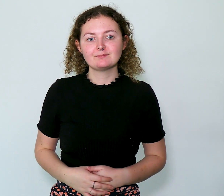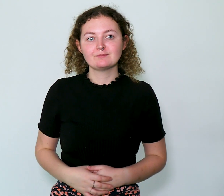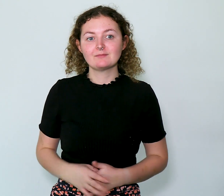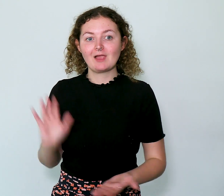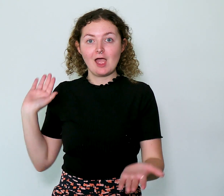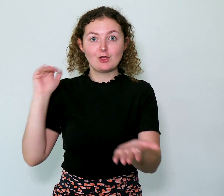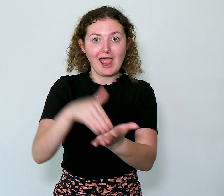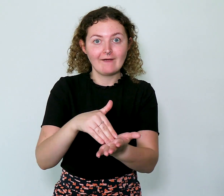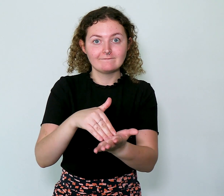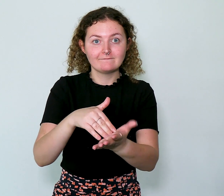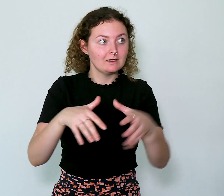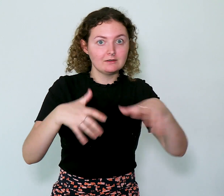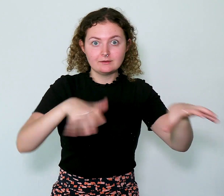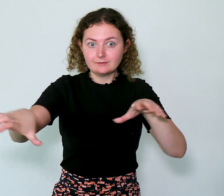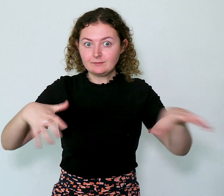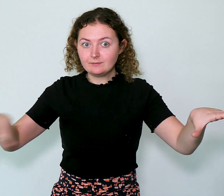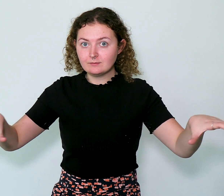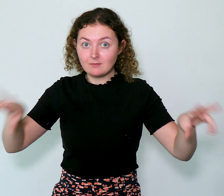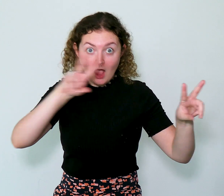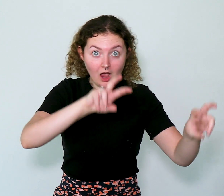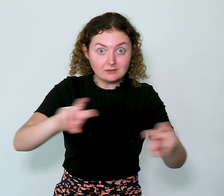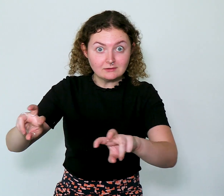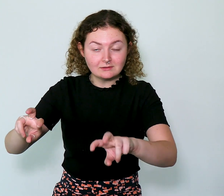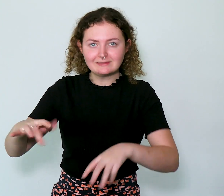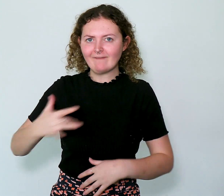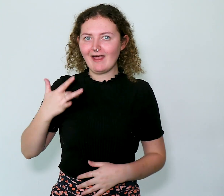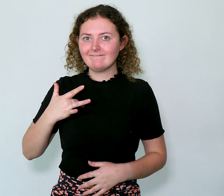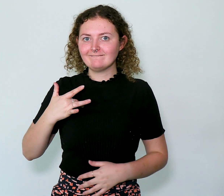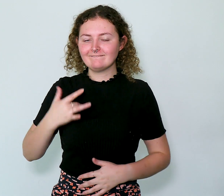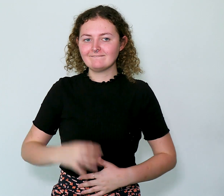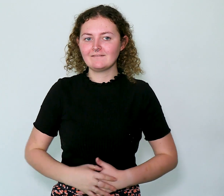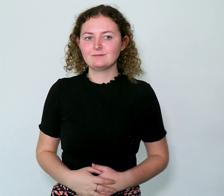Arrive. Divide. Hunt. Survive.